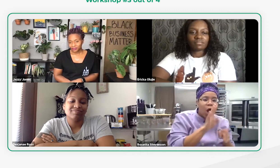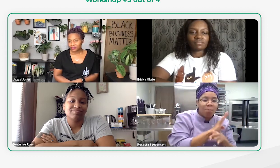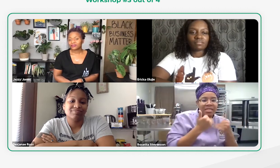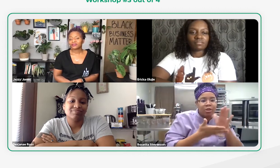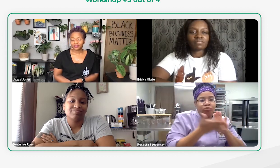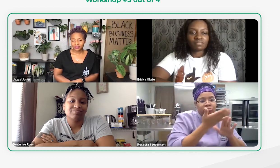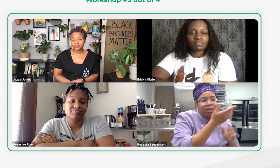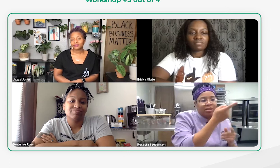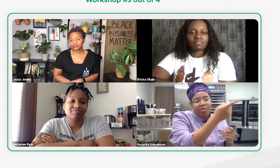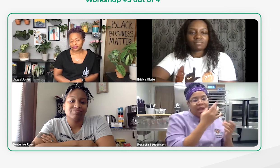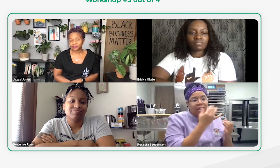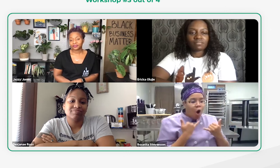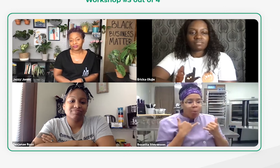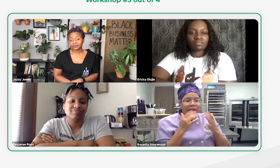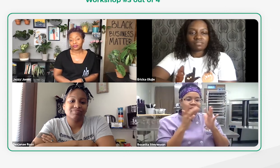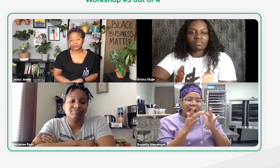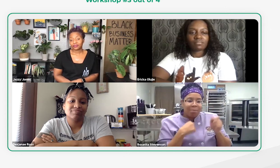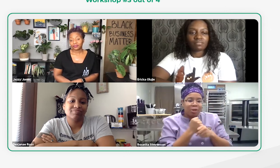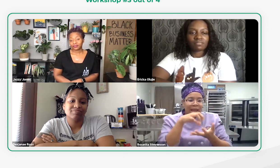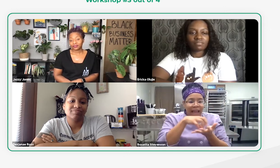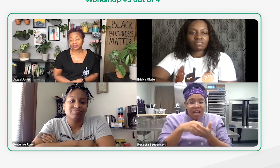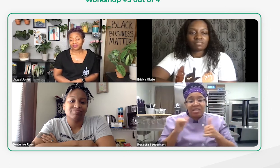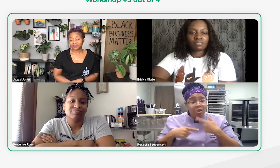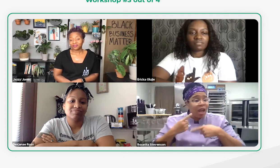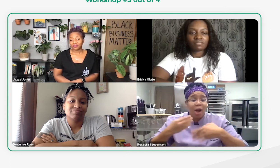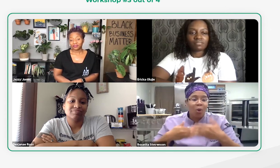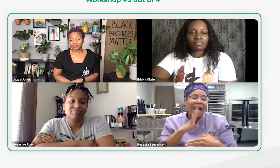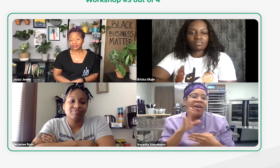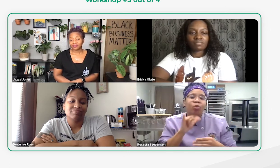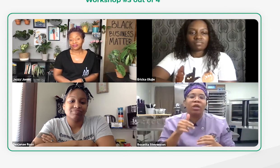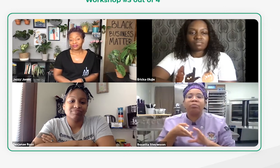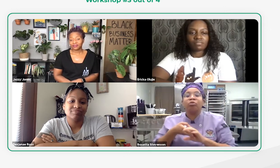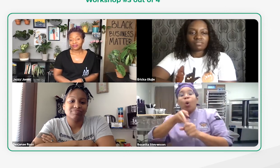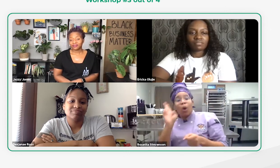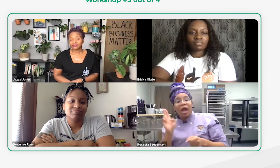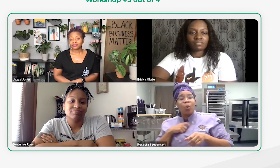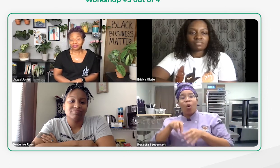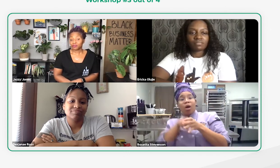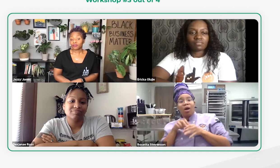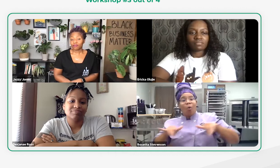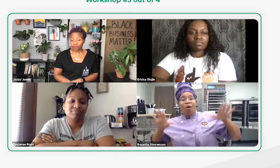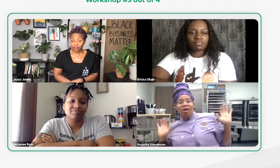made cakes here and there. People called me for cakes and whatnot. I never really quit